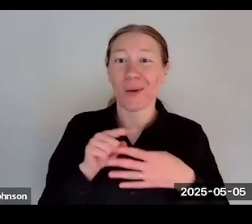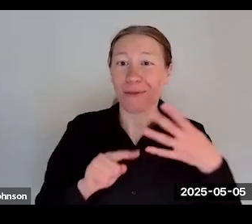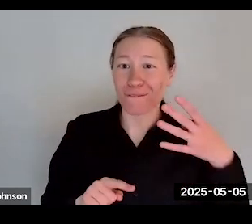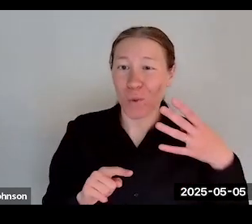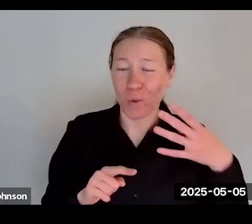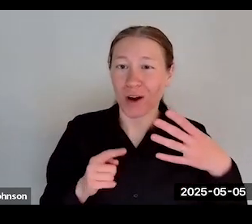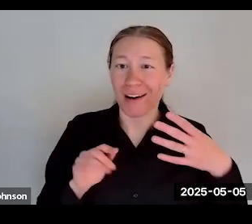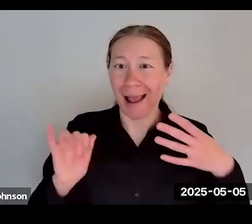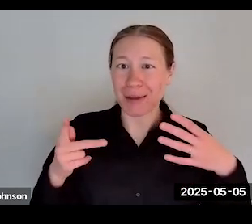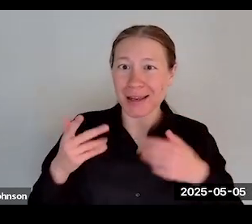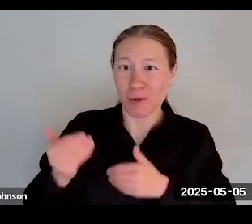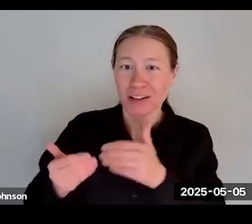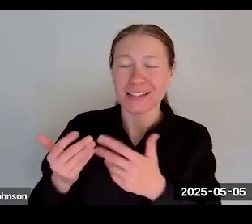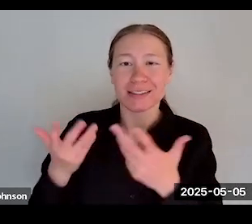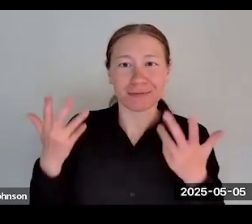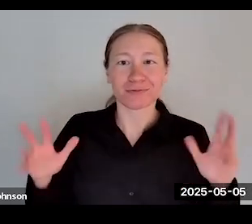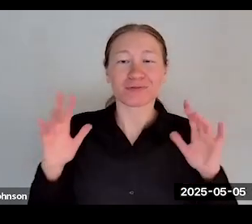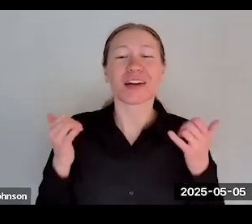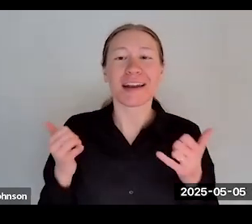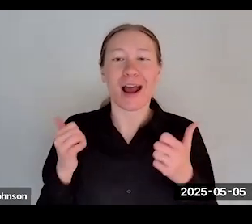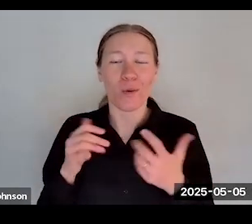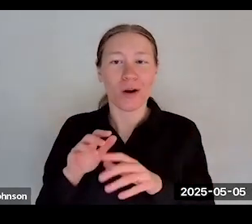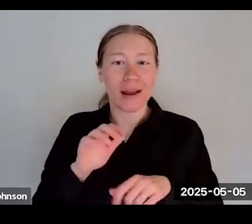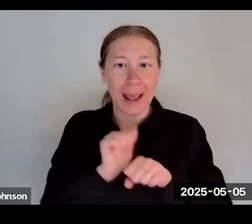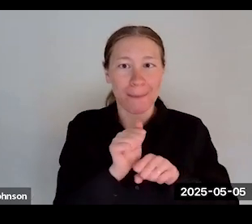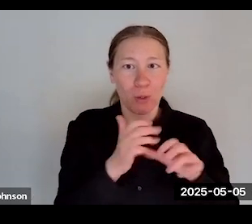but now the unit and the employee need to begin to set up their own next steps.